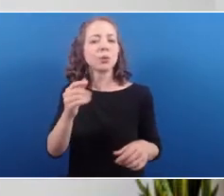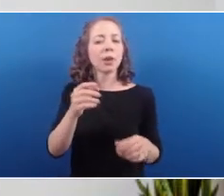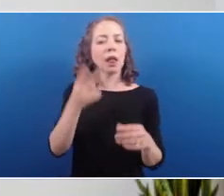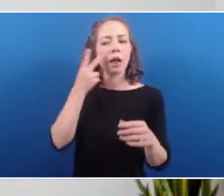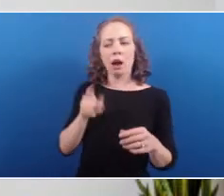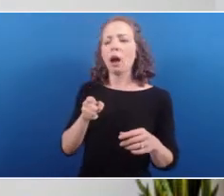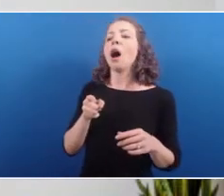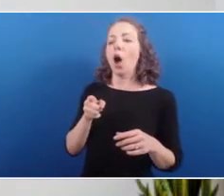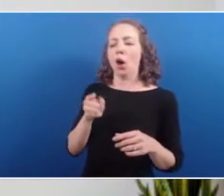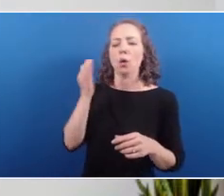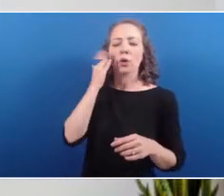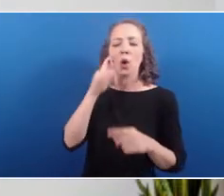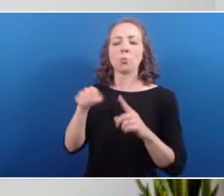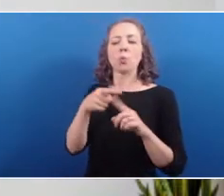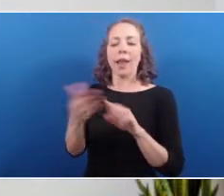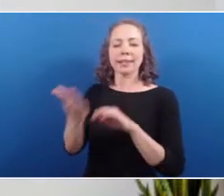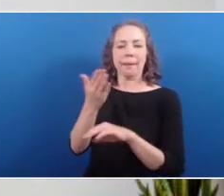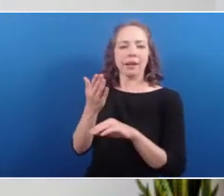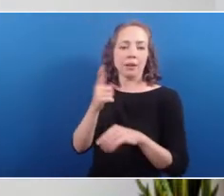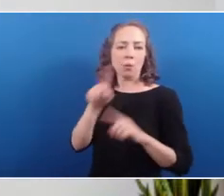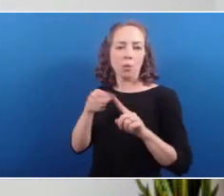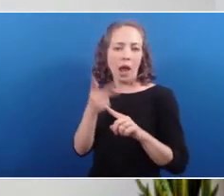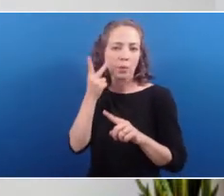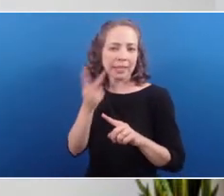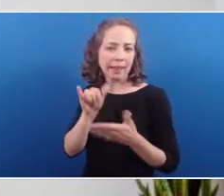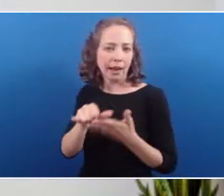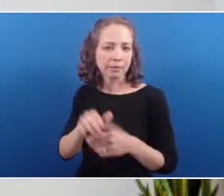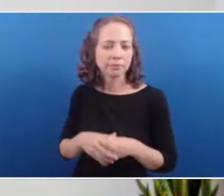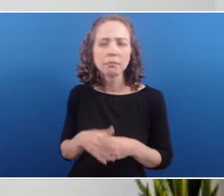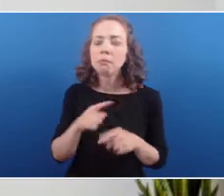But just to summarize, engage with your supplier. That’s normally the best thing.